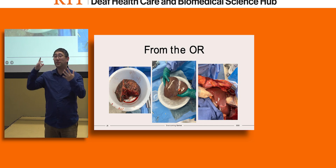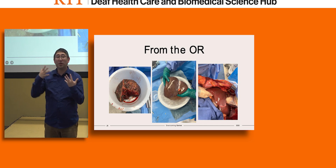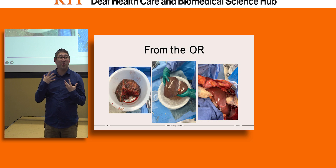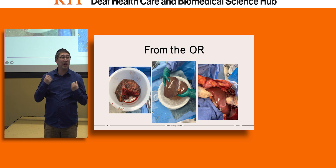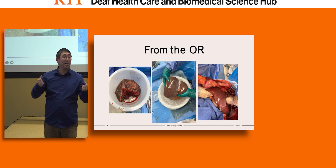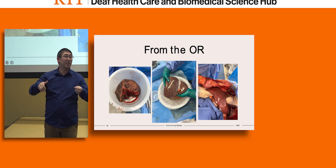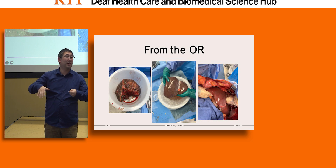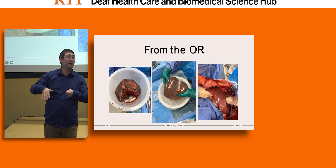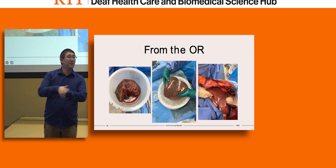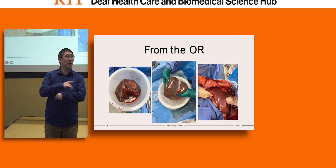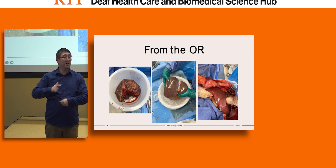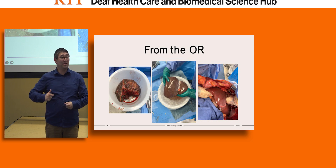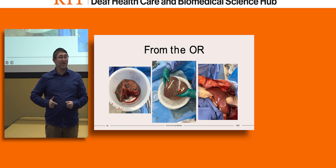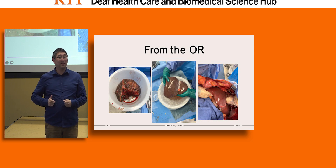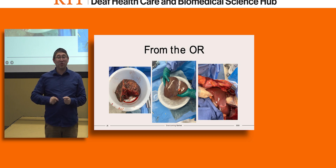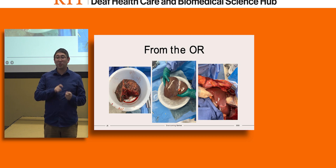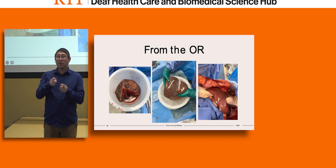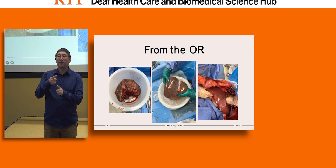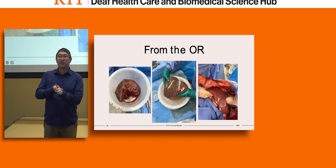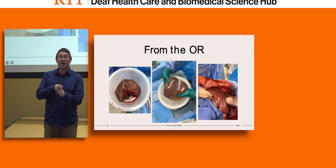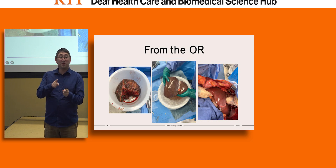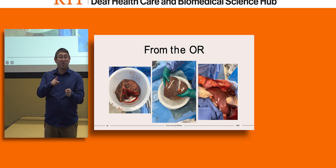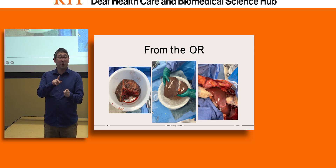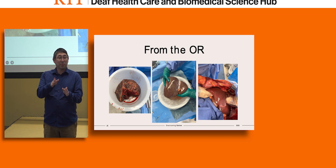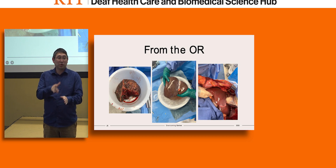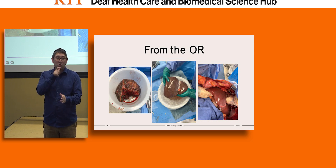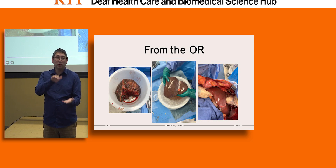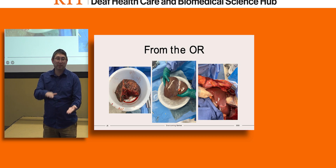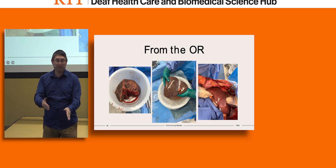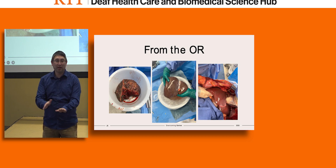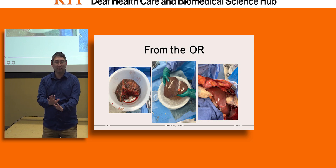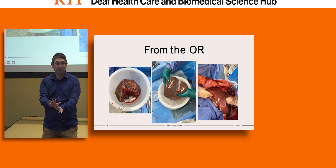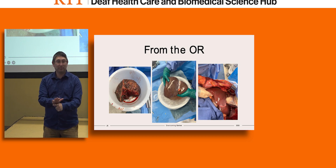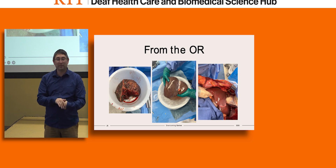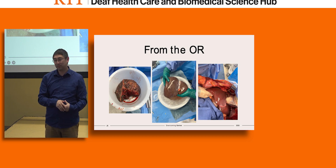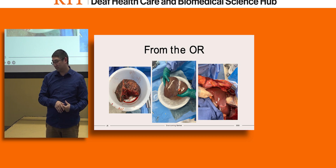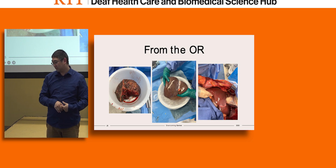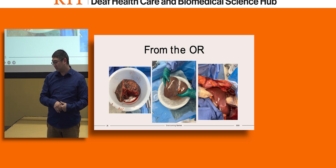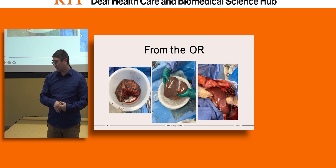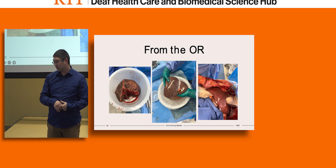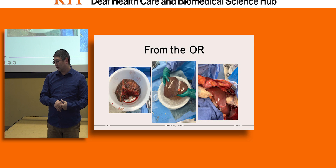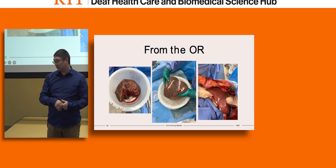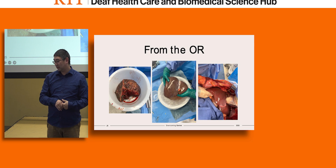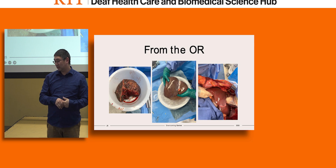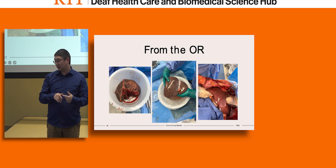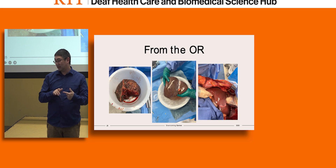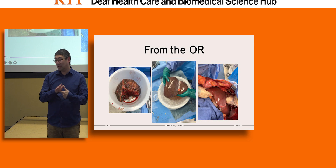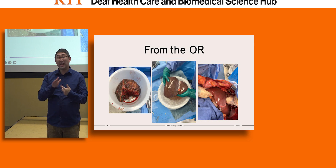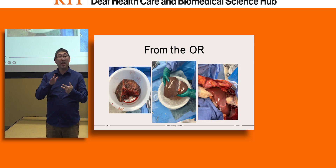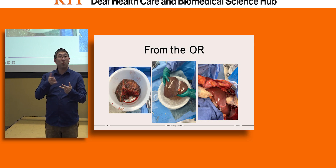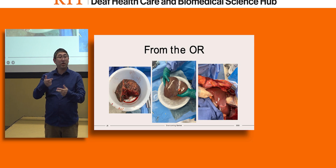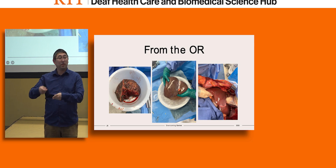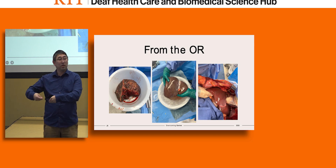This is a whole liver donated from a deceased donor. And this is what that liver looks like